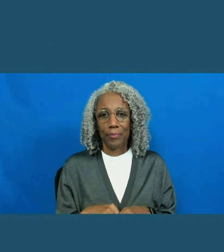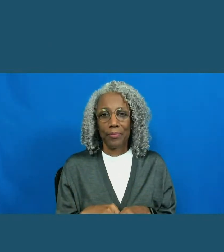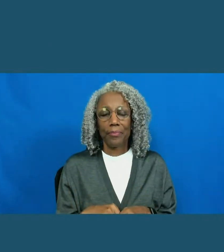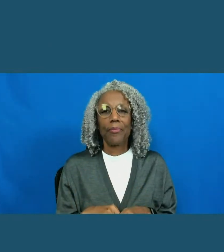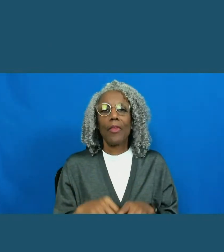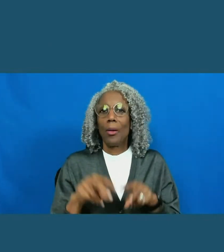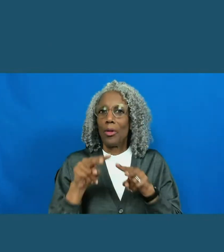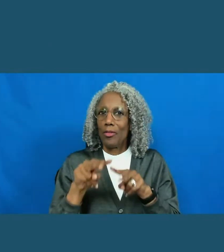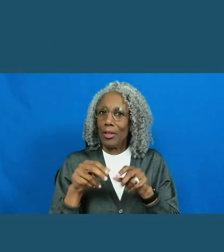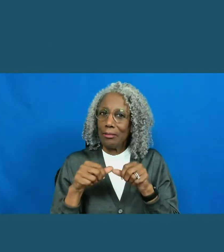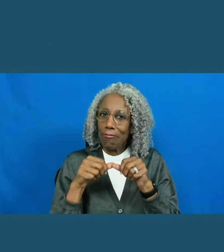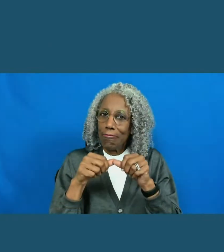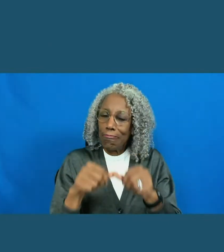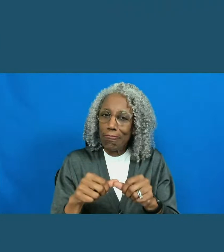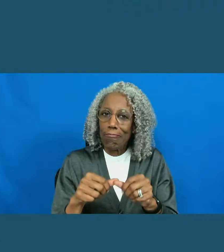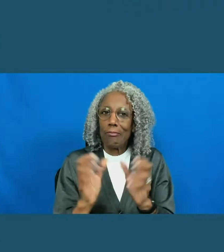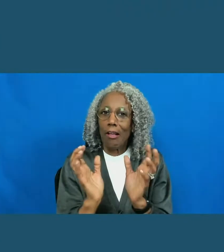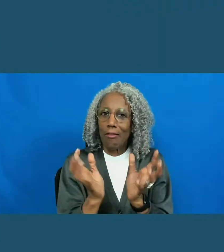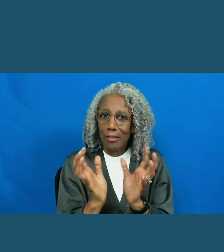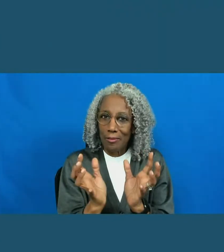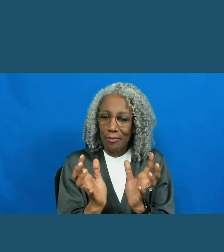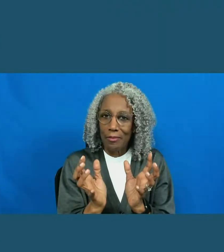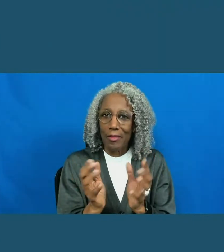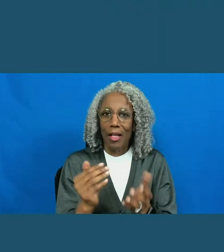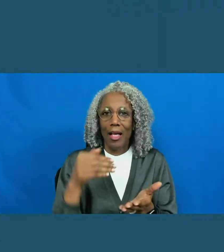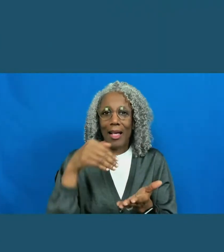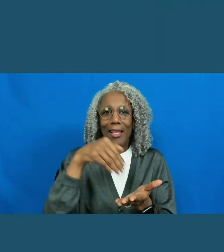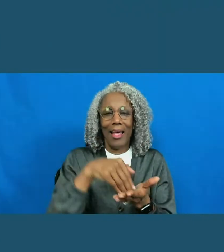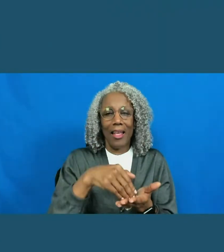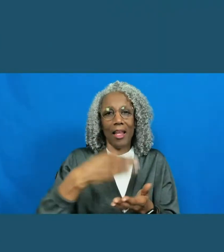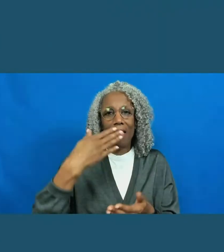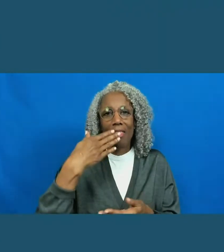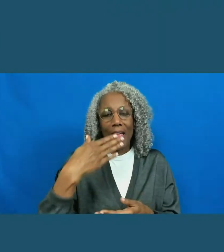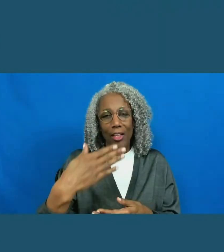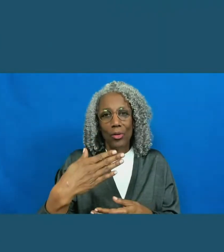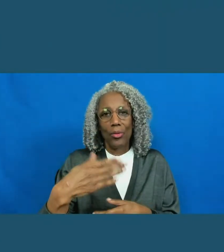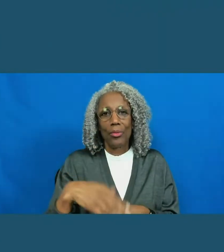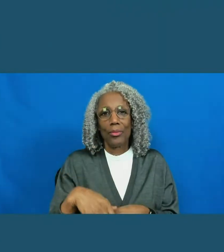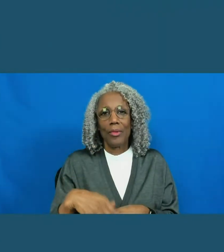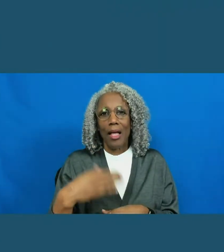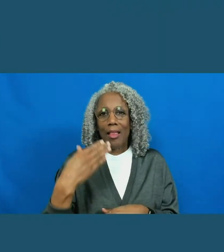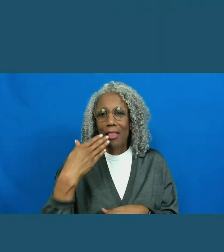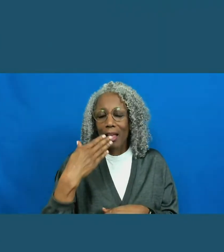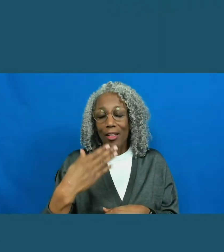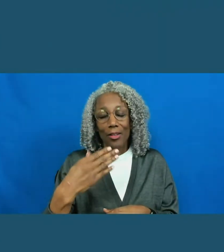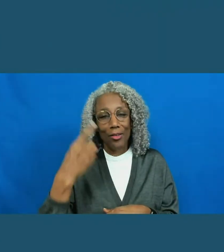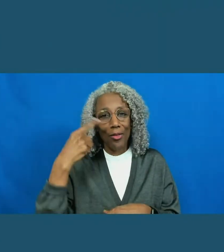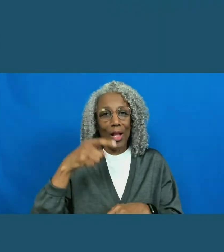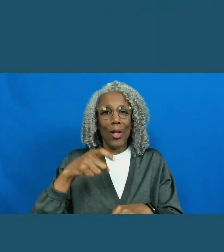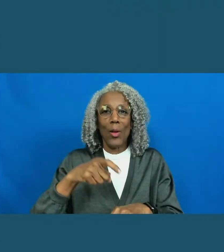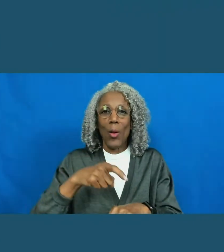um Look forward to having